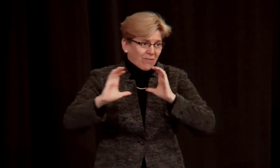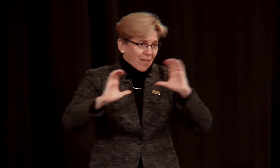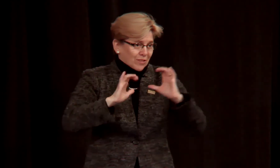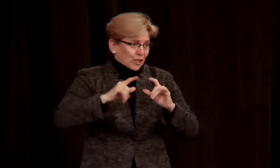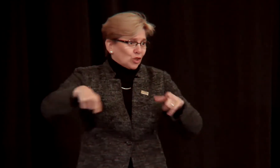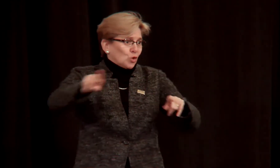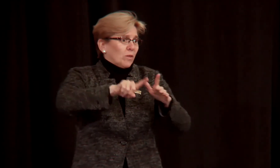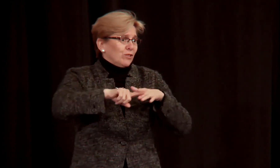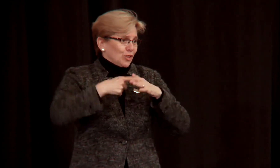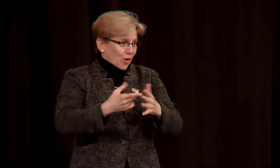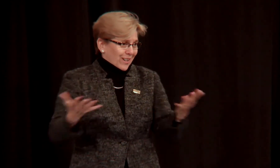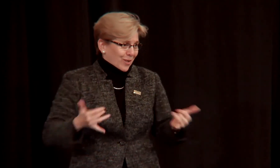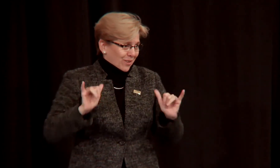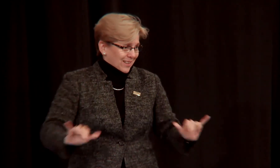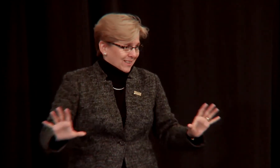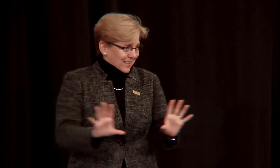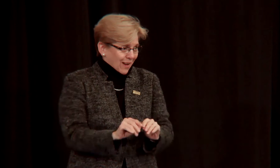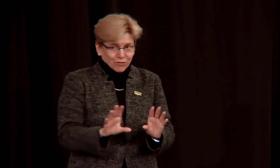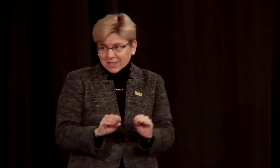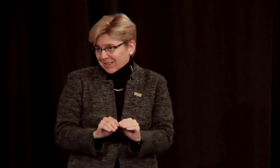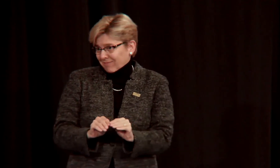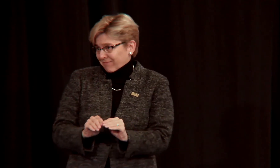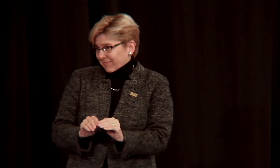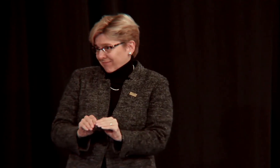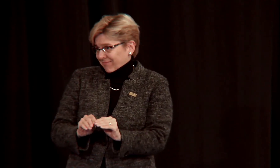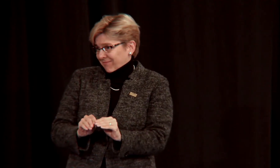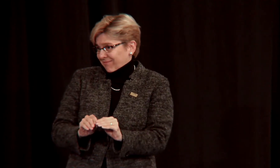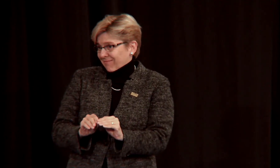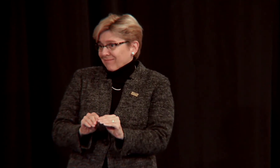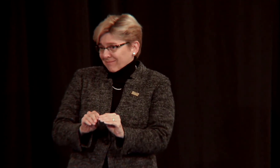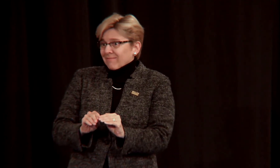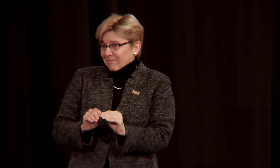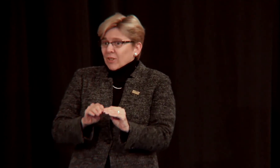collaborative communication that you've started here.